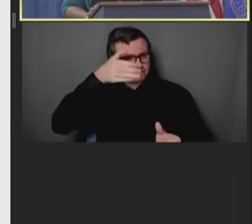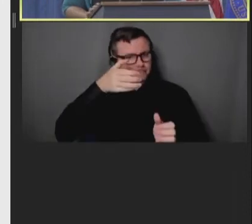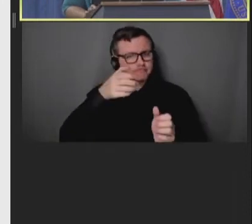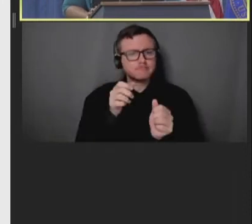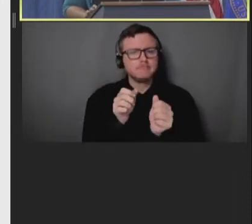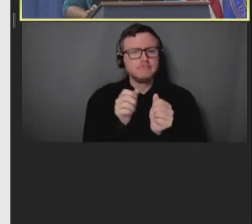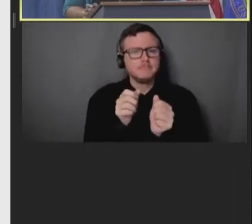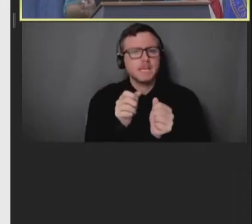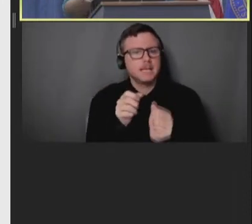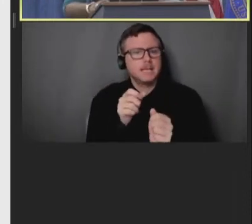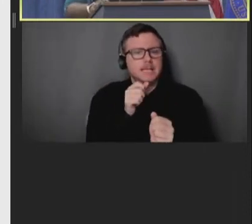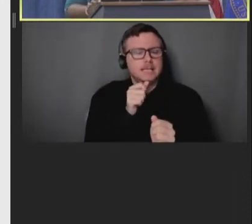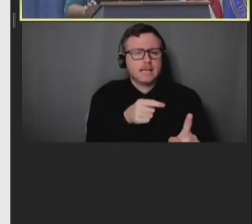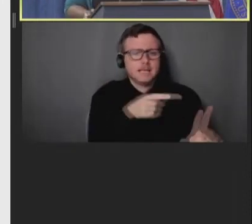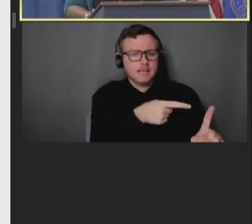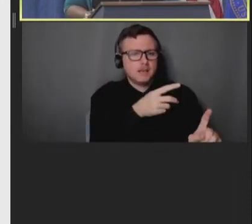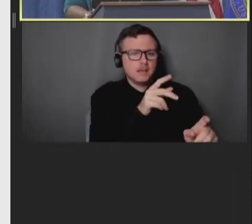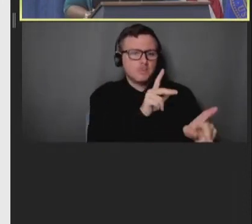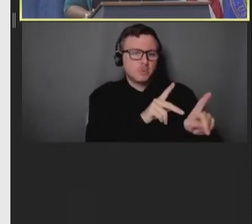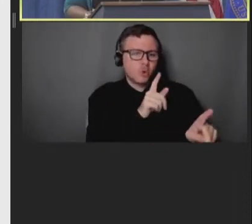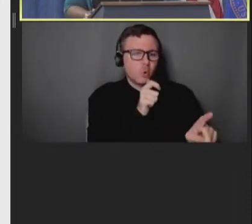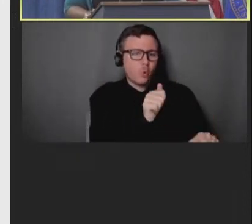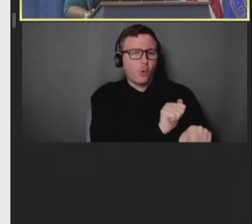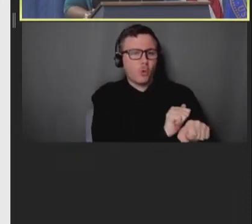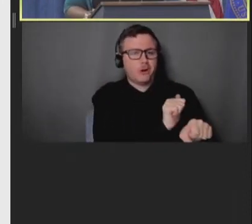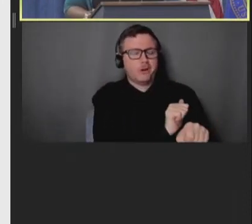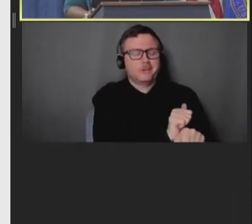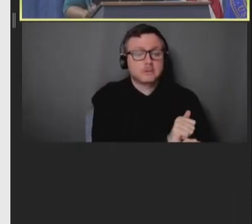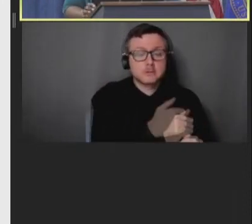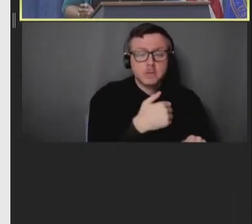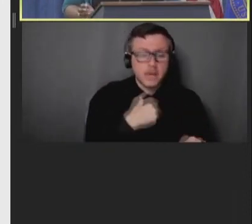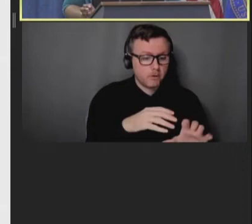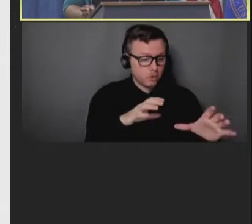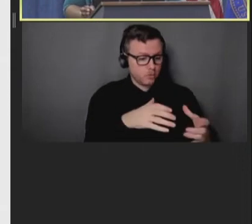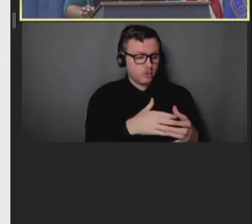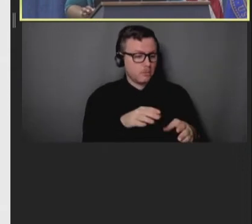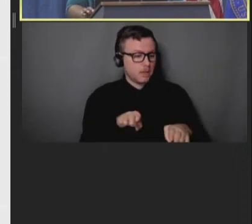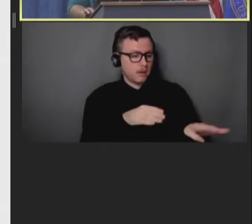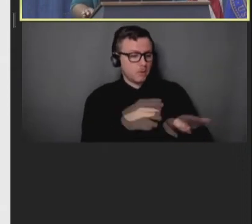than the folks working on this." So, we found a group, the behavioral insights team, who had